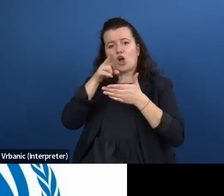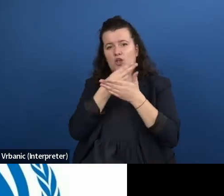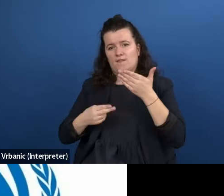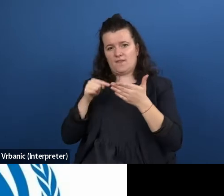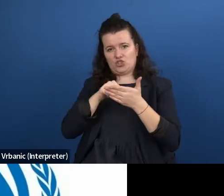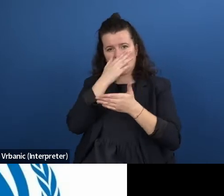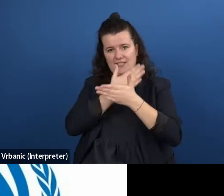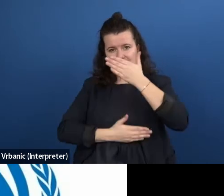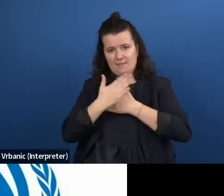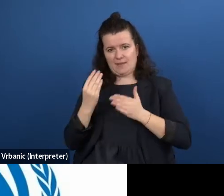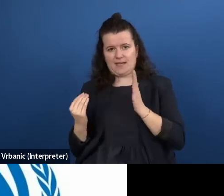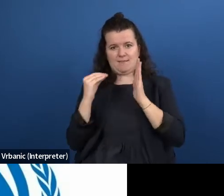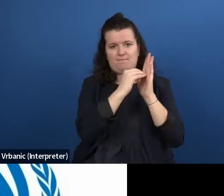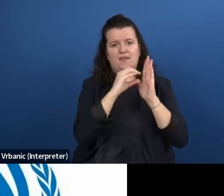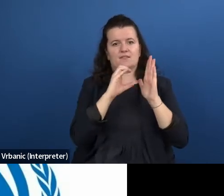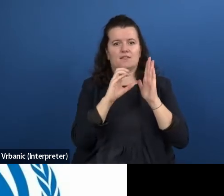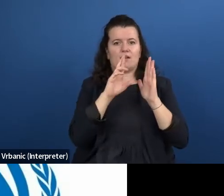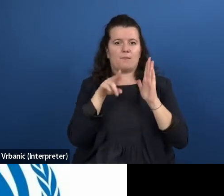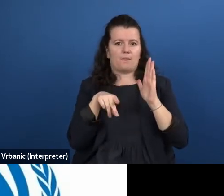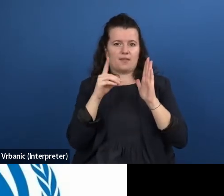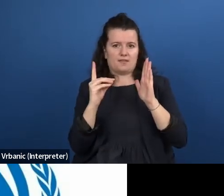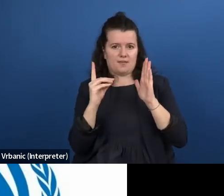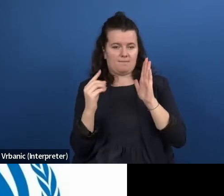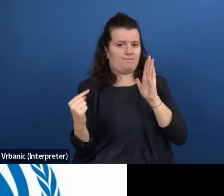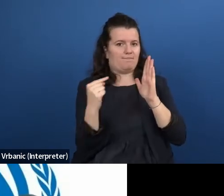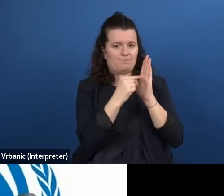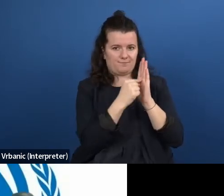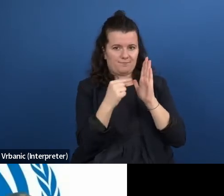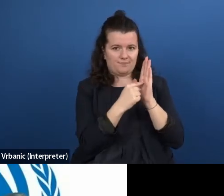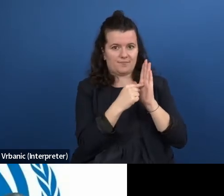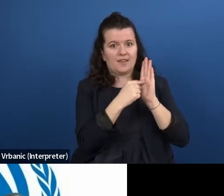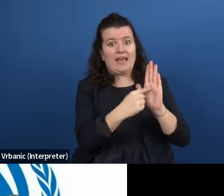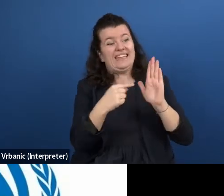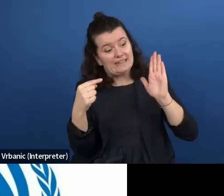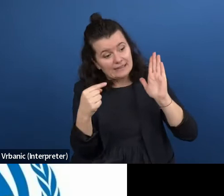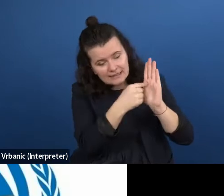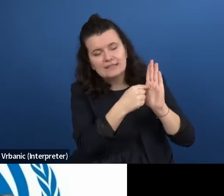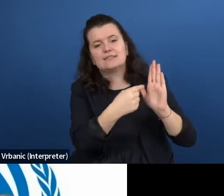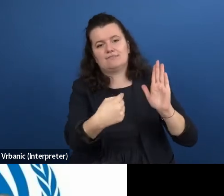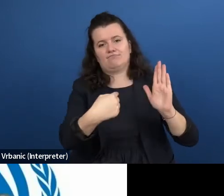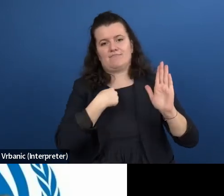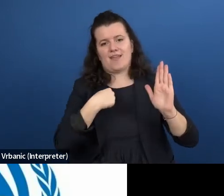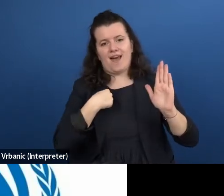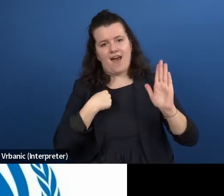which is the key legal instrument I am drawing on in making recommendations to the Human Rights council